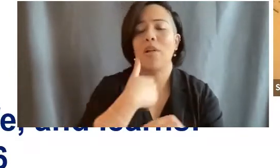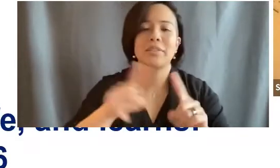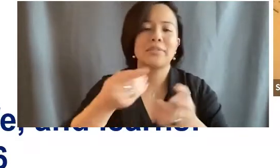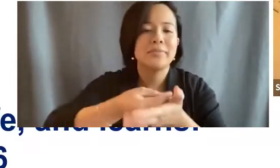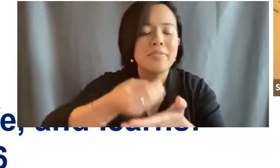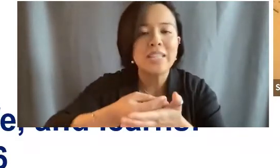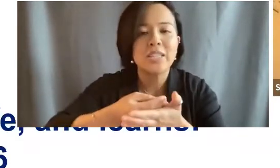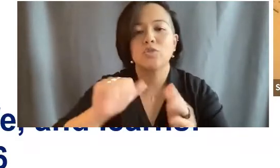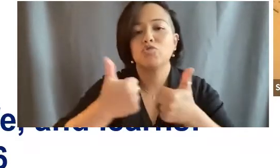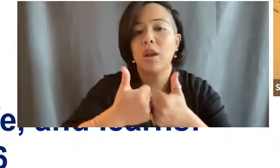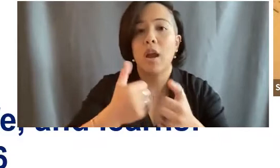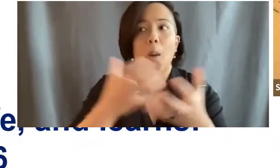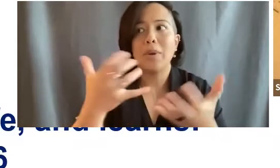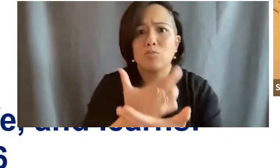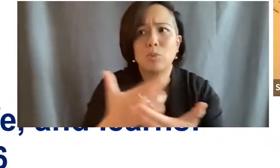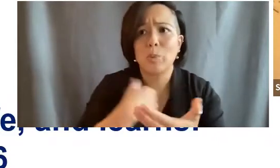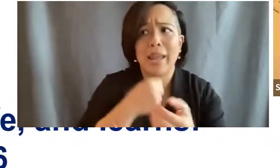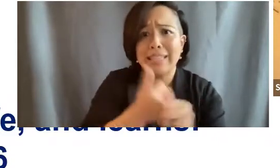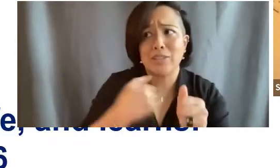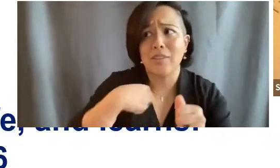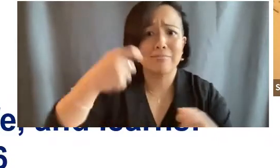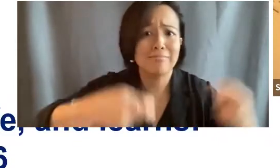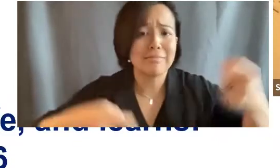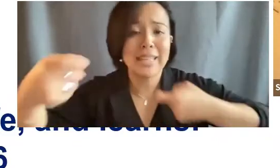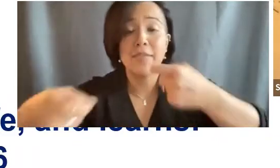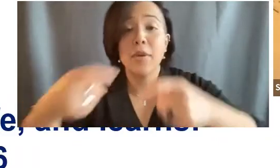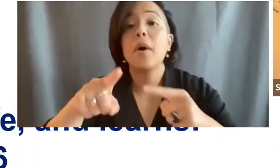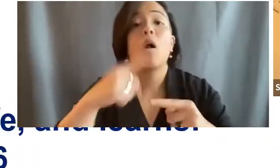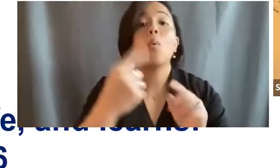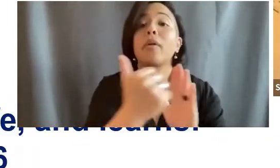but in terms of the agenda, I've worked with many administrations and actually there's been consistency through the